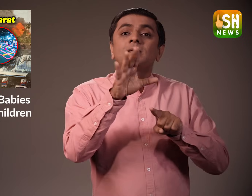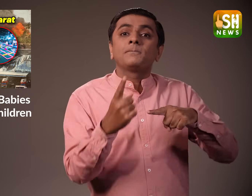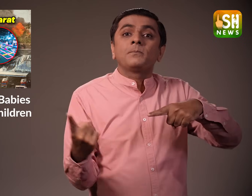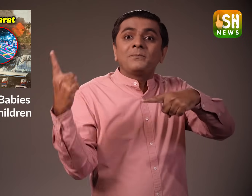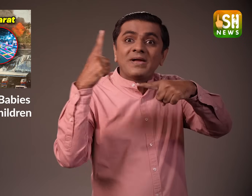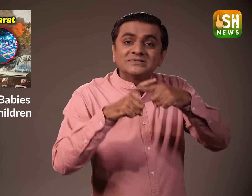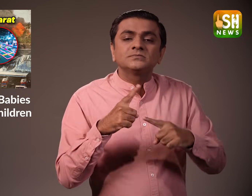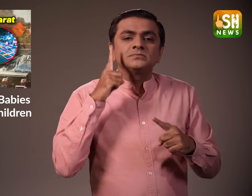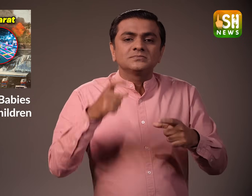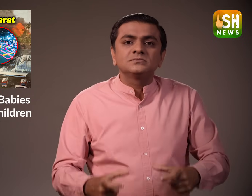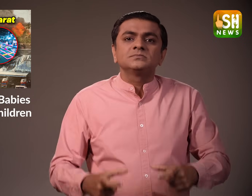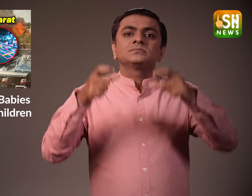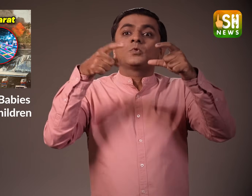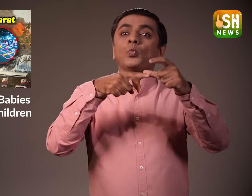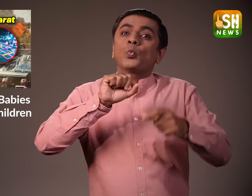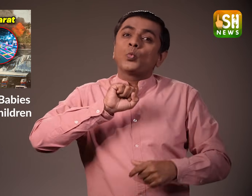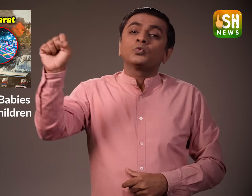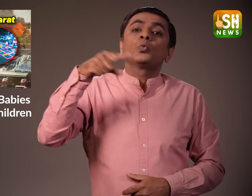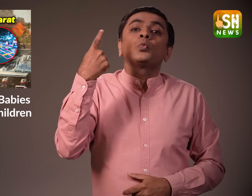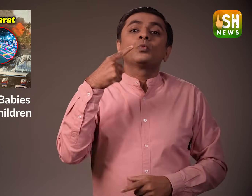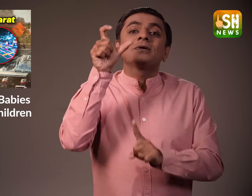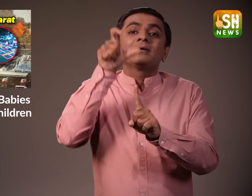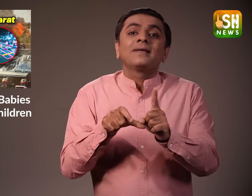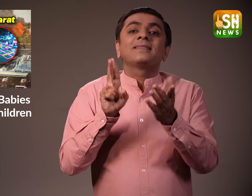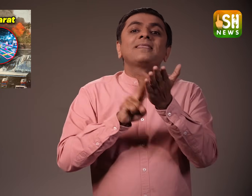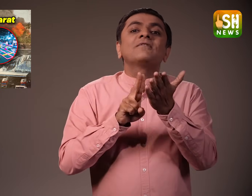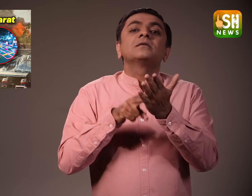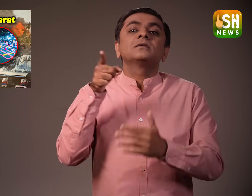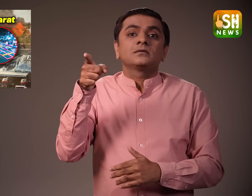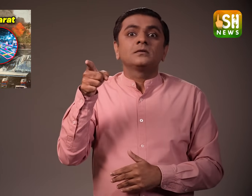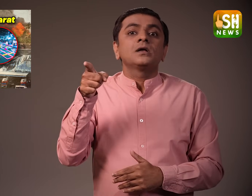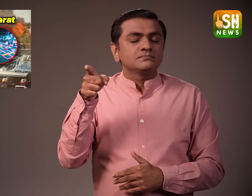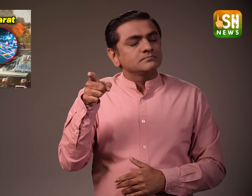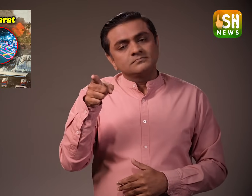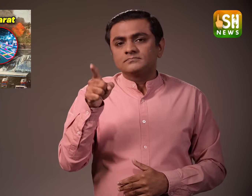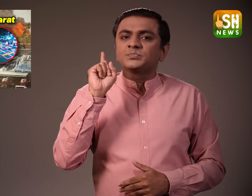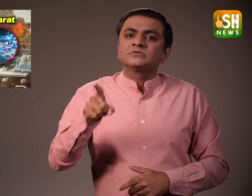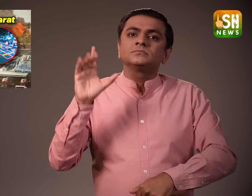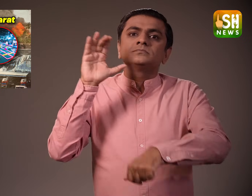And the owner of the hospital Naveen Khichi was arrested too.